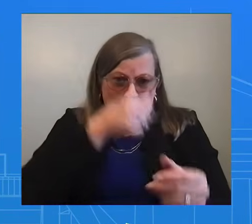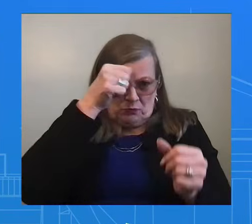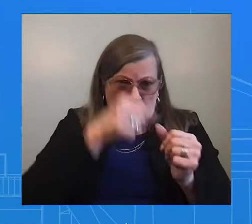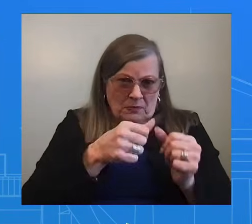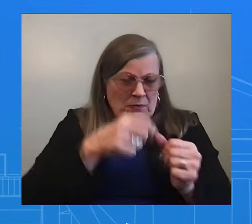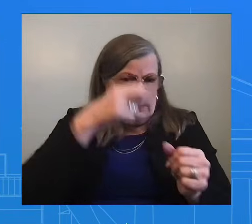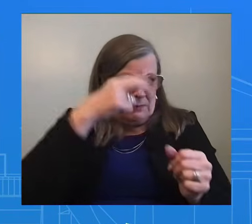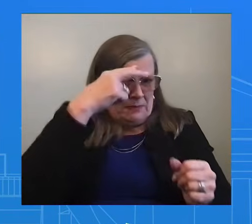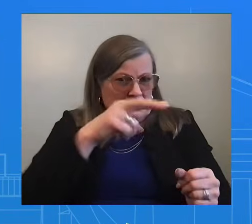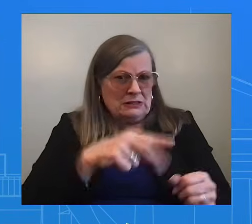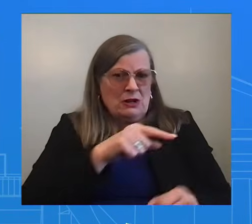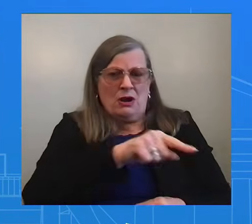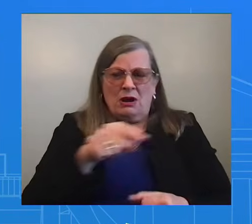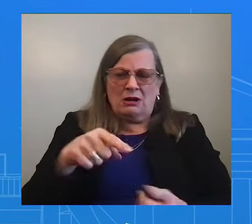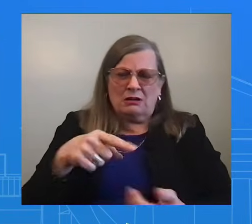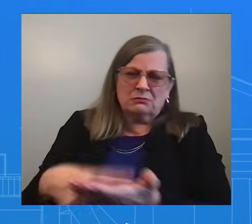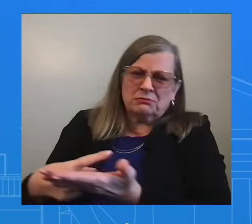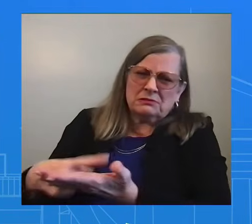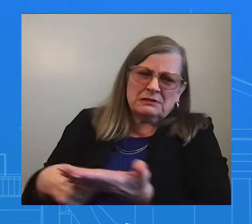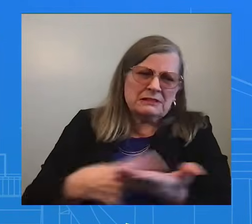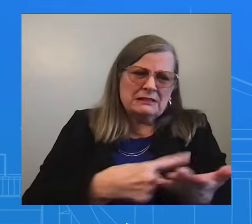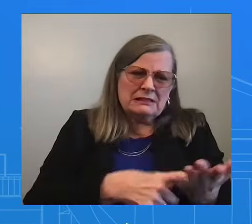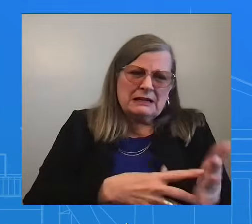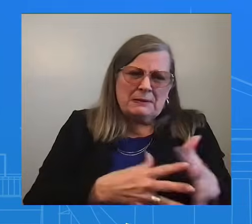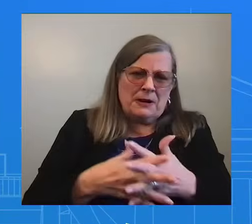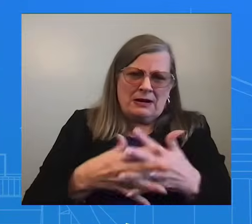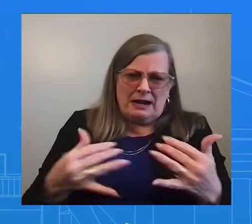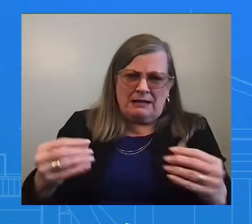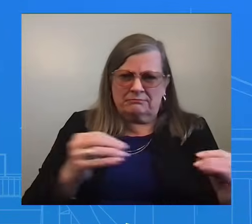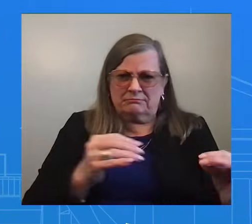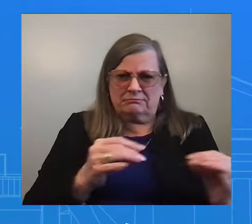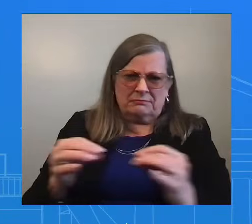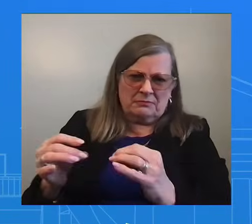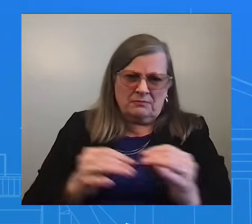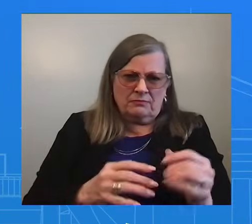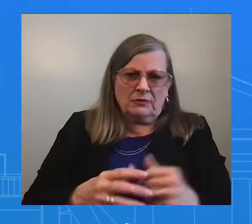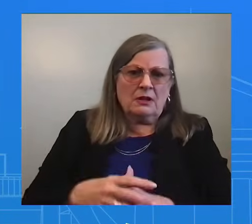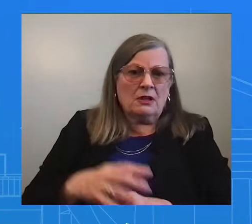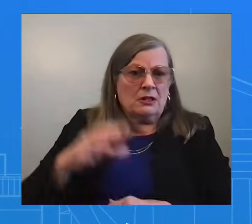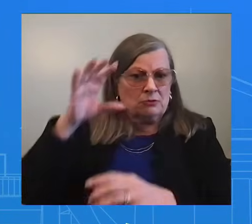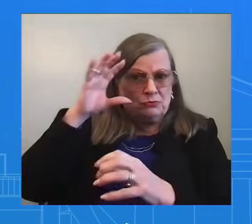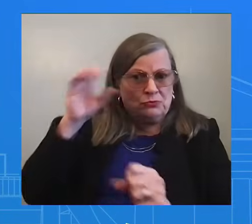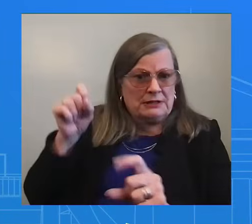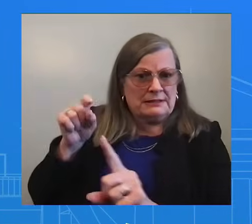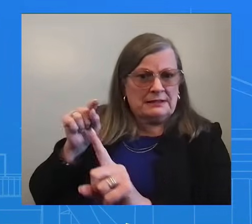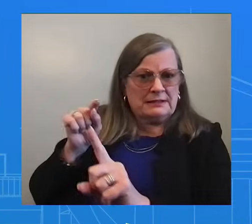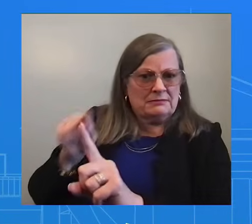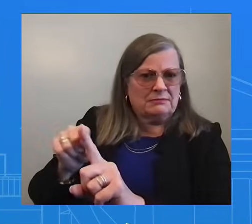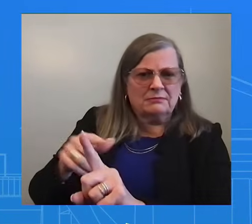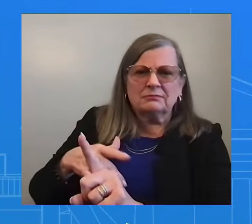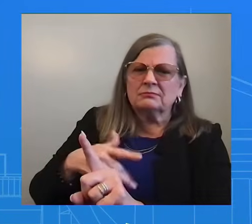The Press: How successful would you say the administration's efforts to stem root flow, to get to the root causes of migration have been?